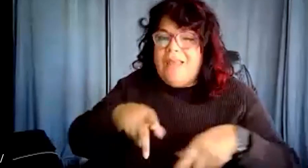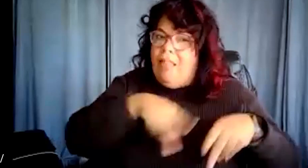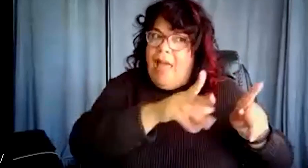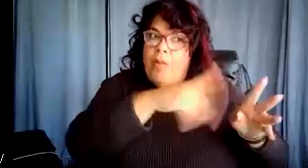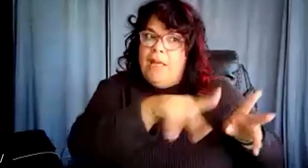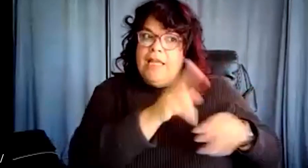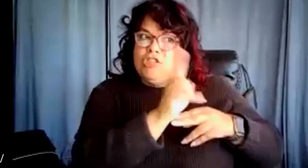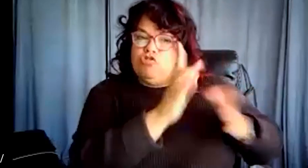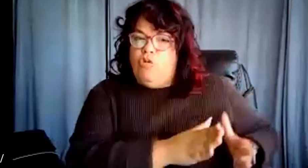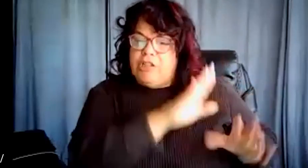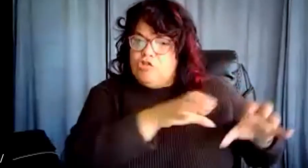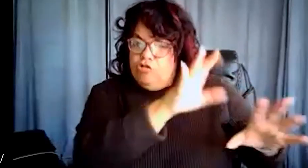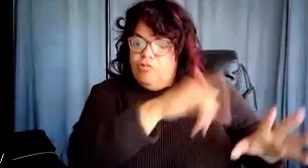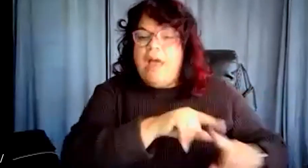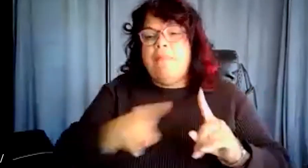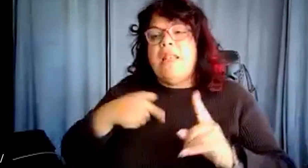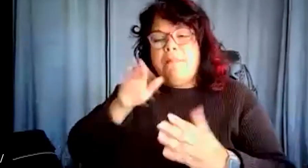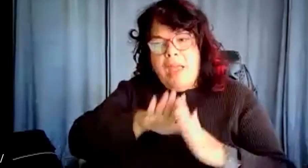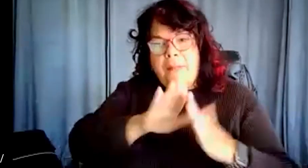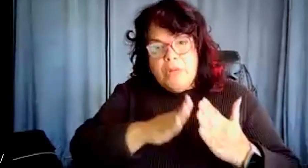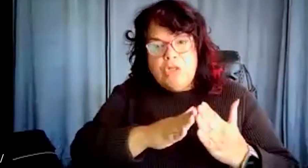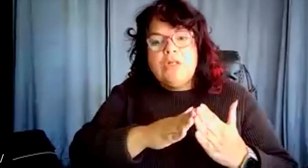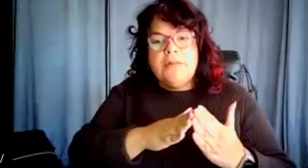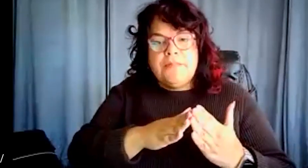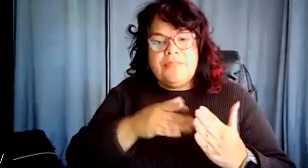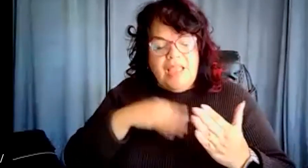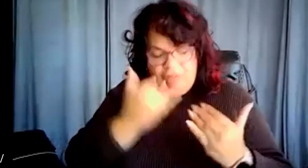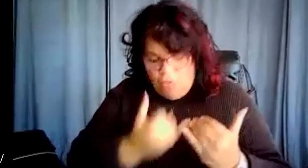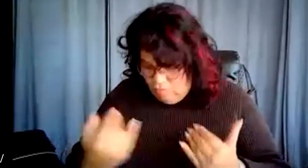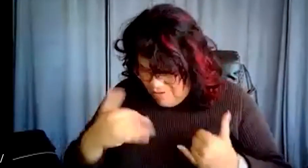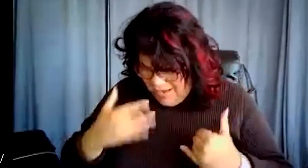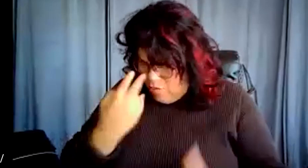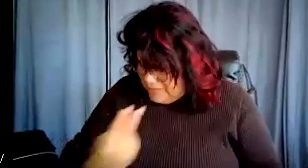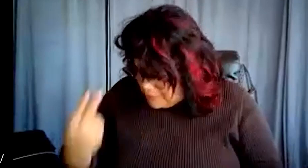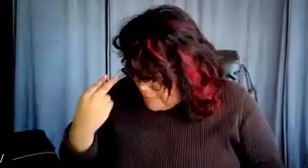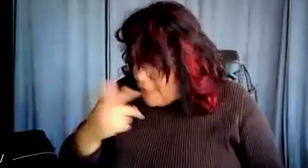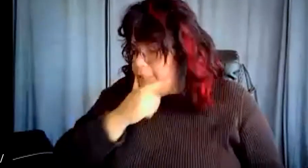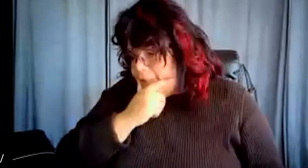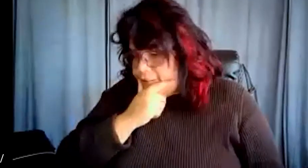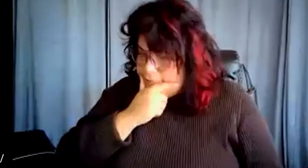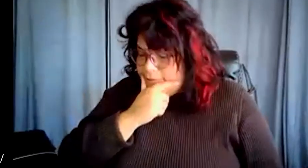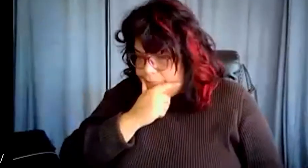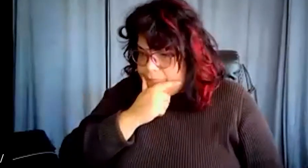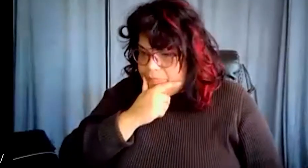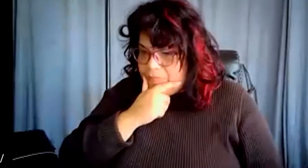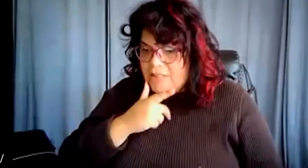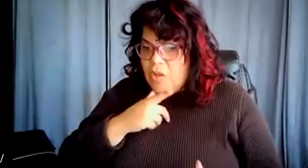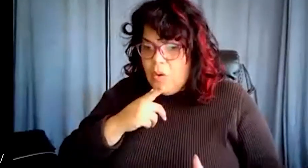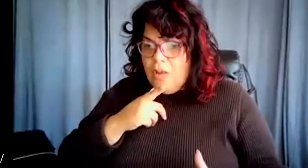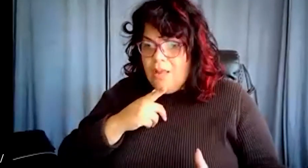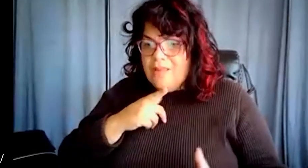Even within my book, I feel now reflecting back on it so long after the writing process